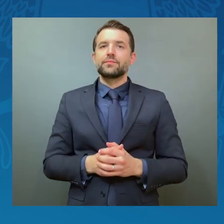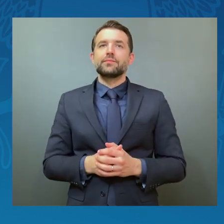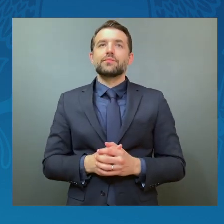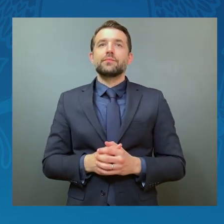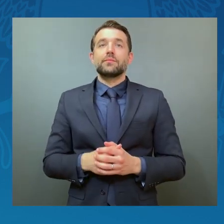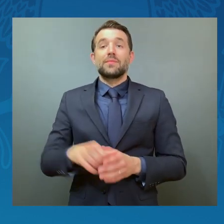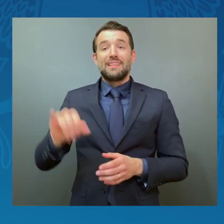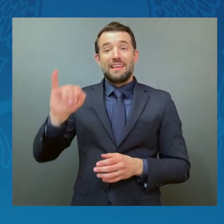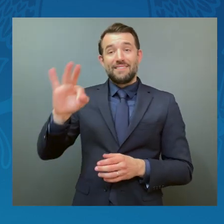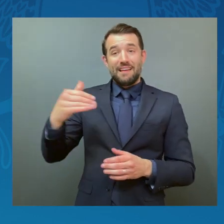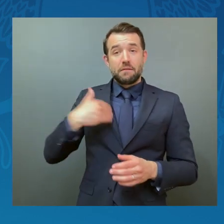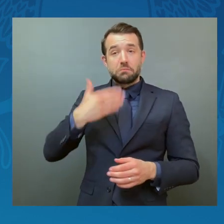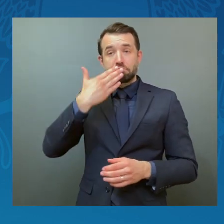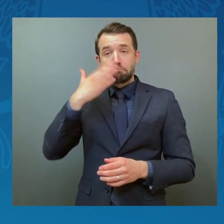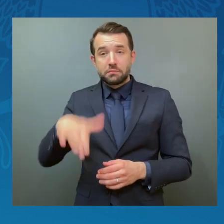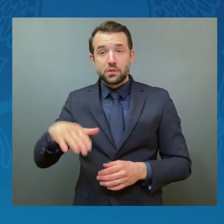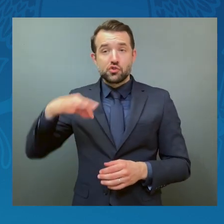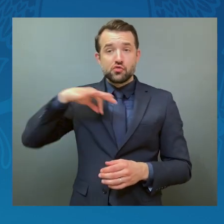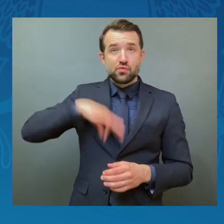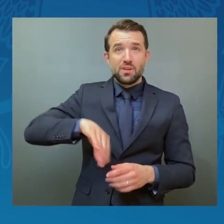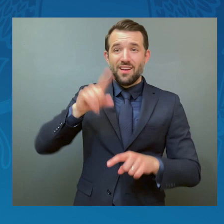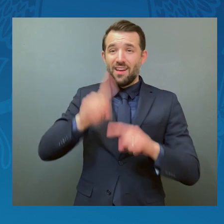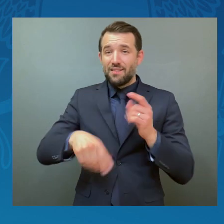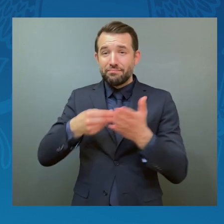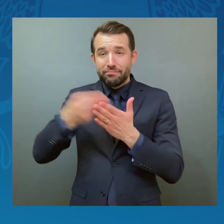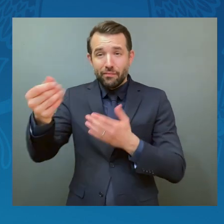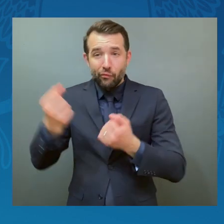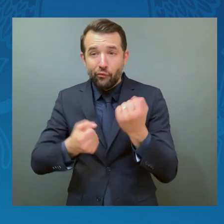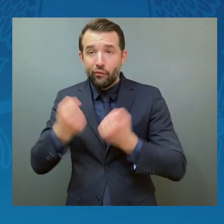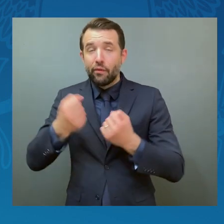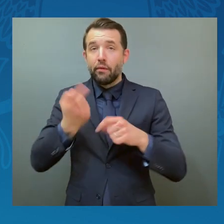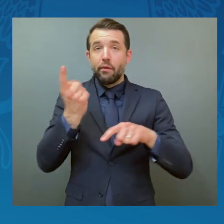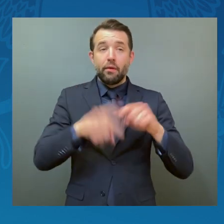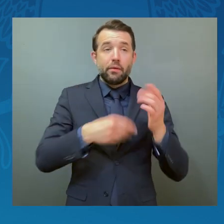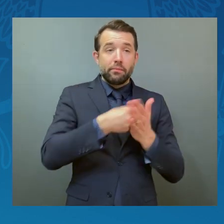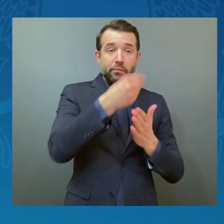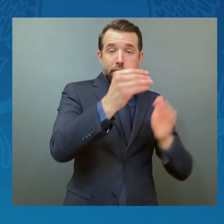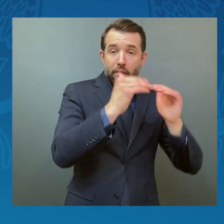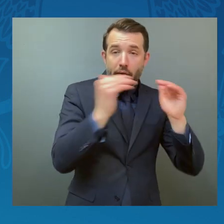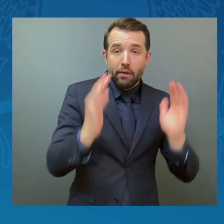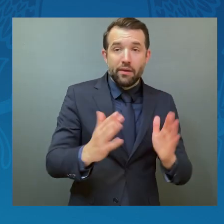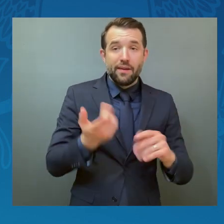They can't buy a house, they can't start a business. That's what happens with a medical debt.